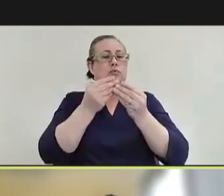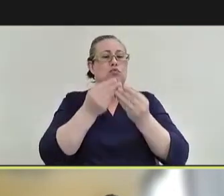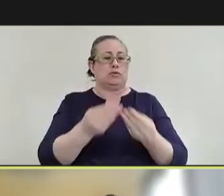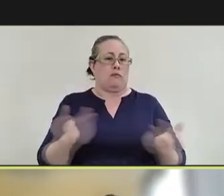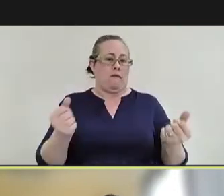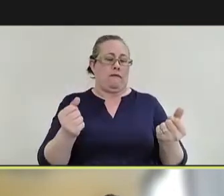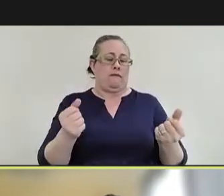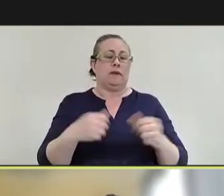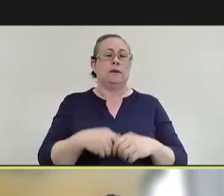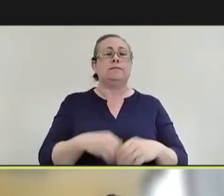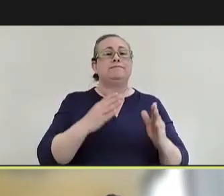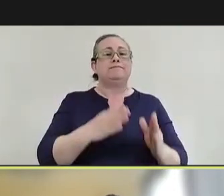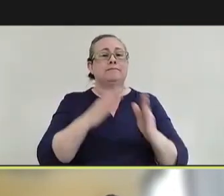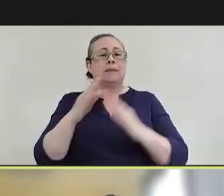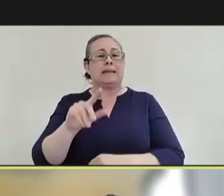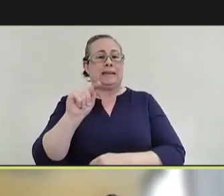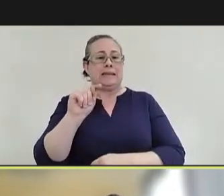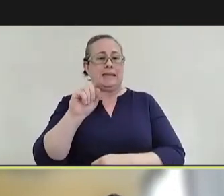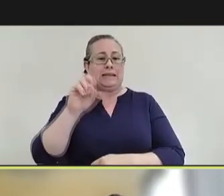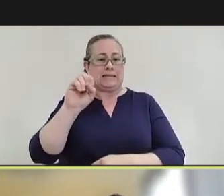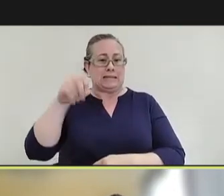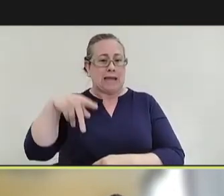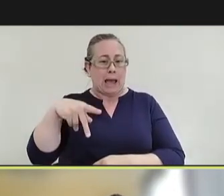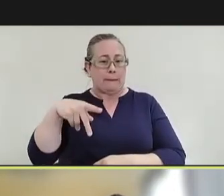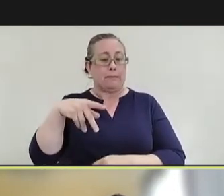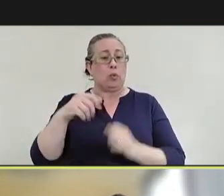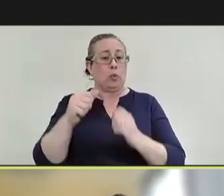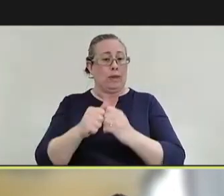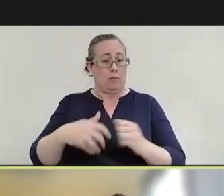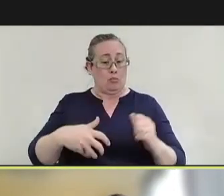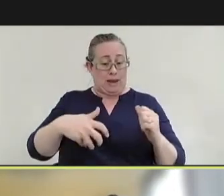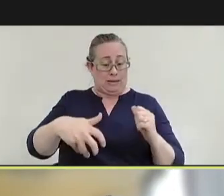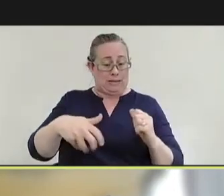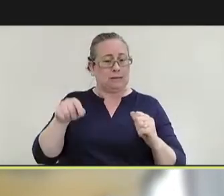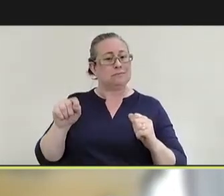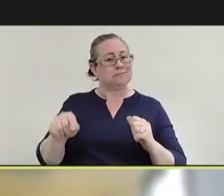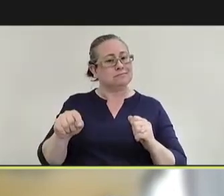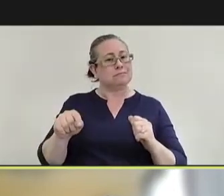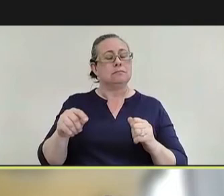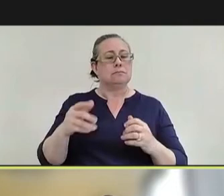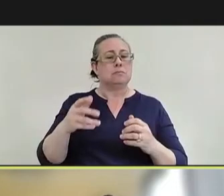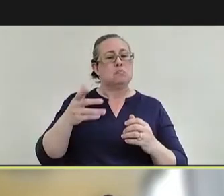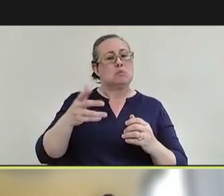we'll look at Tdap in pregnancy. And what we're seeing is it's pretty much hovering in the same